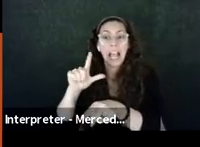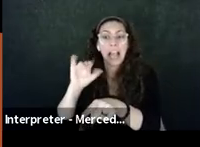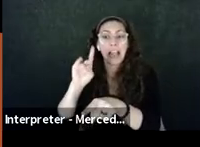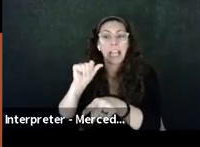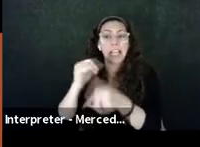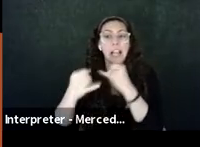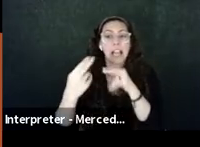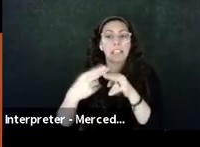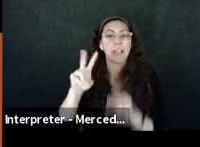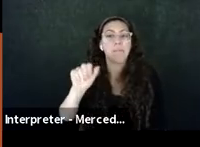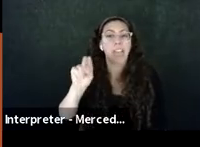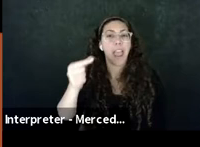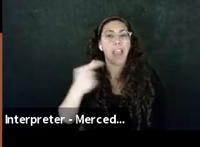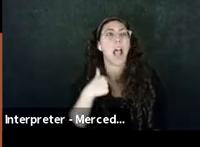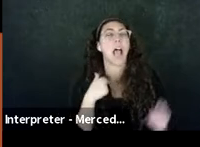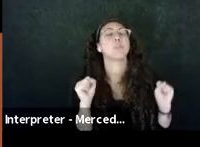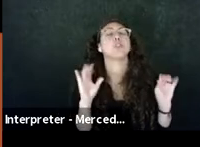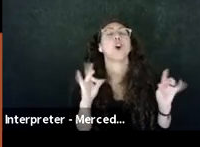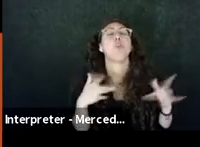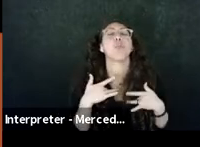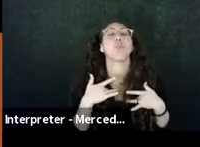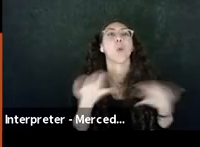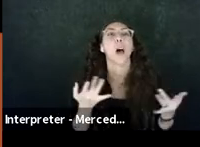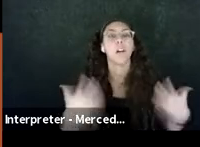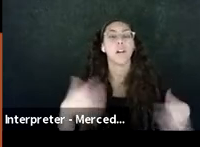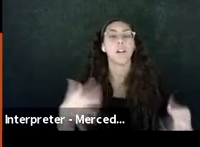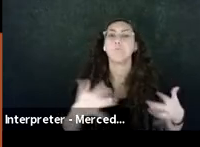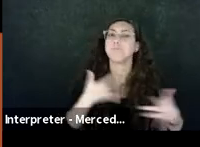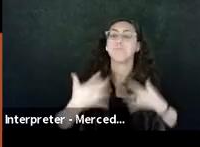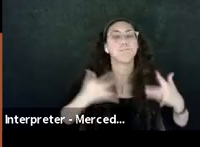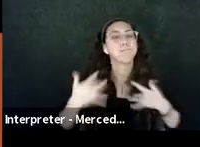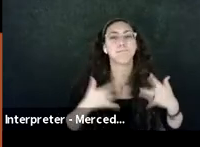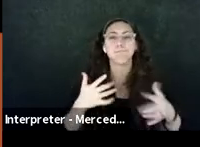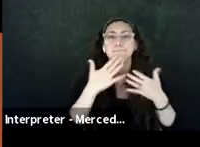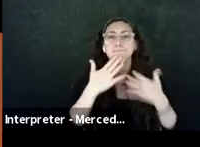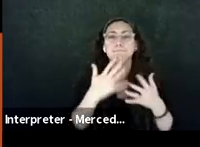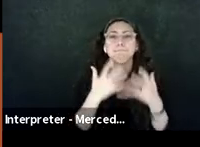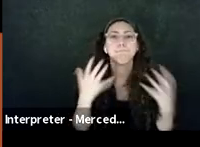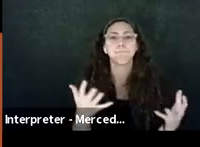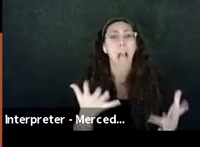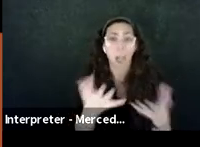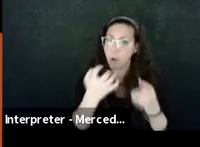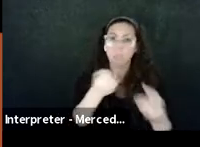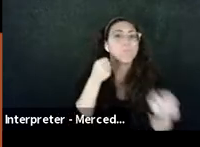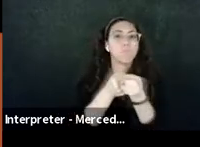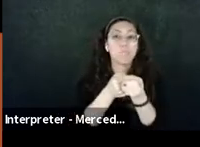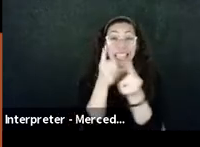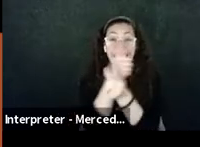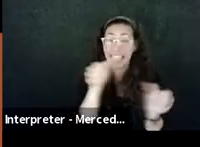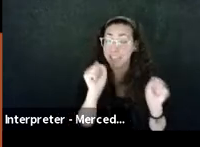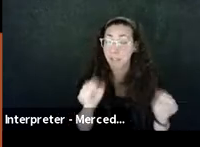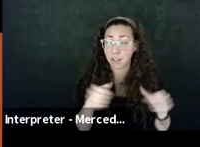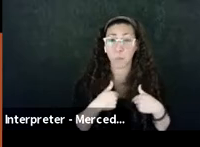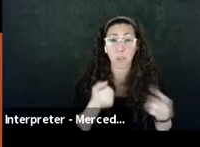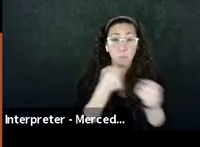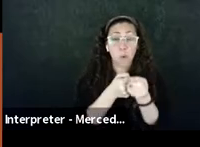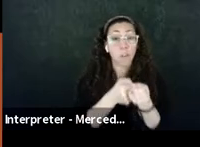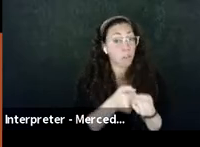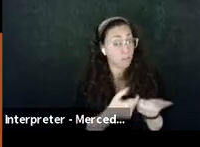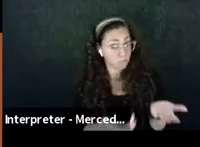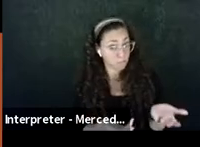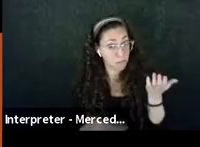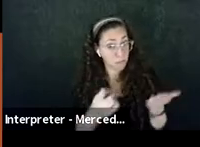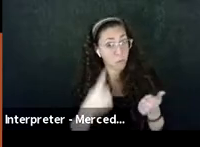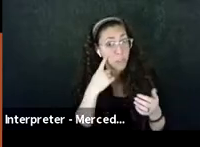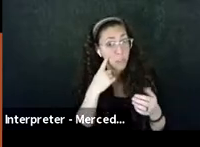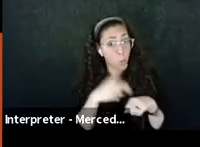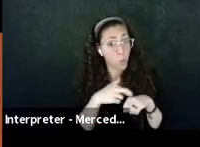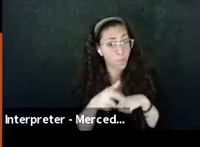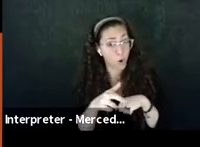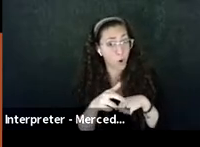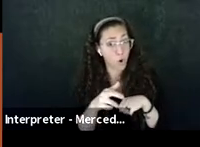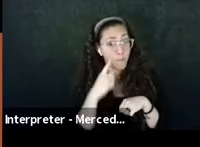Linda Vang: I'm just so thrilled about this. I'm so excited. Thank you. I would love to support this in any way that I could, would you be talking about how we will do the referral for hope. Like what's the process.